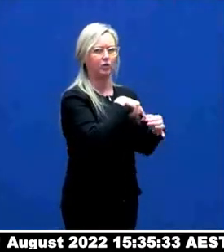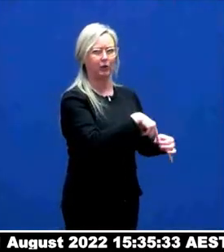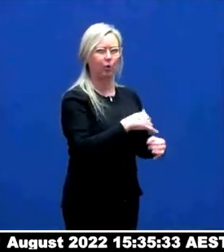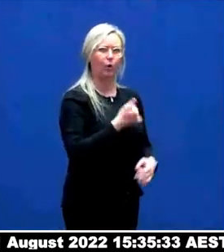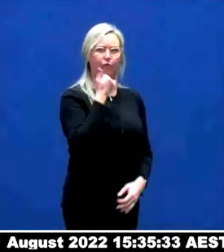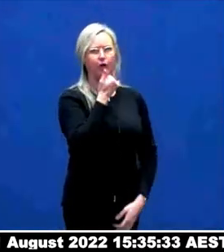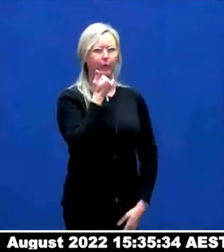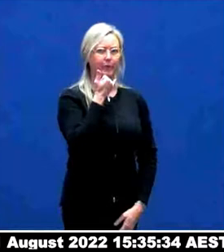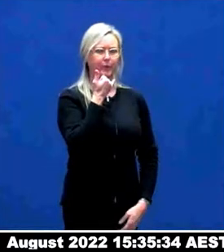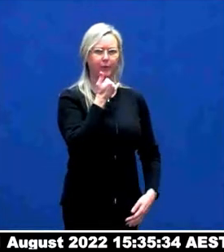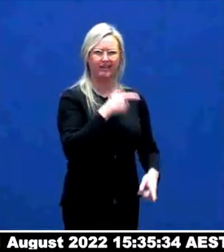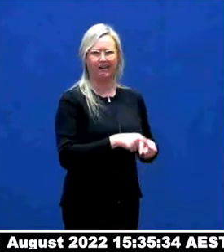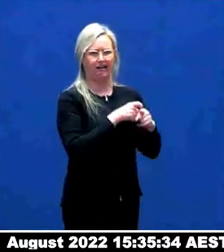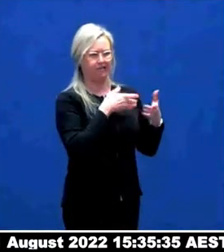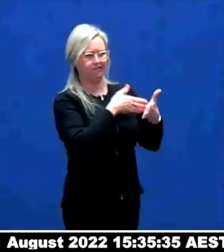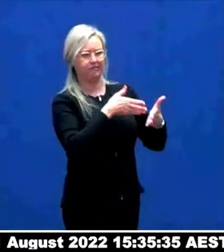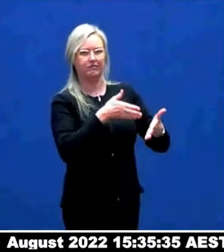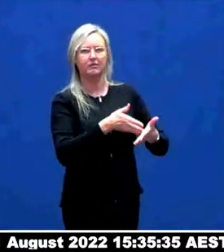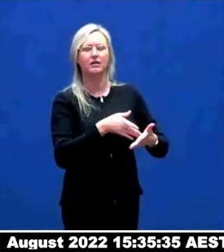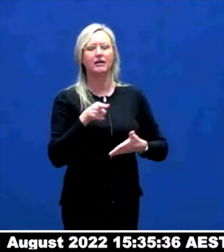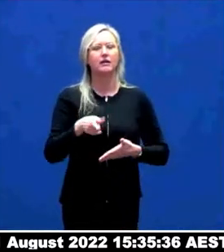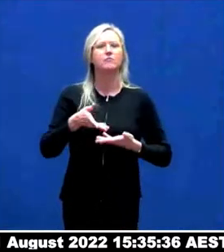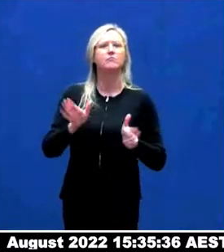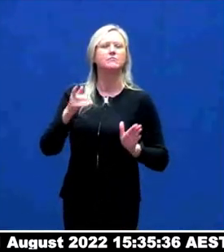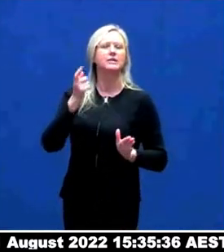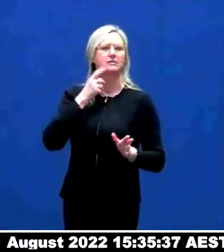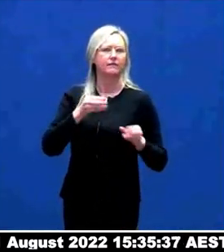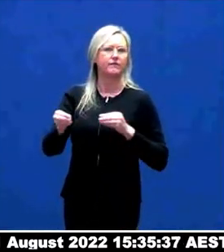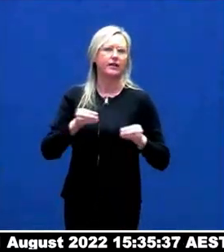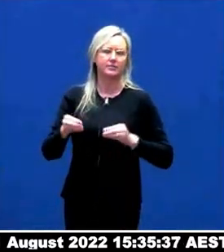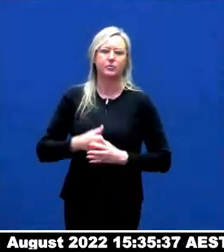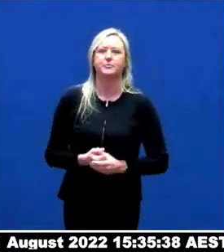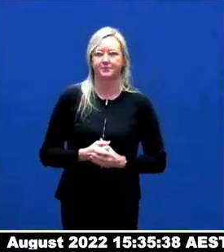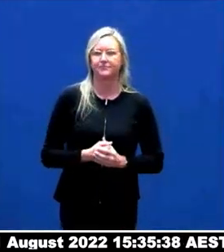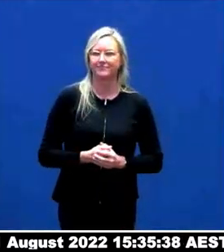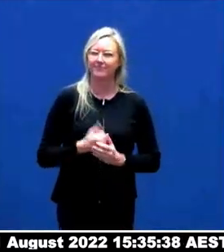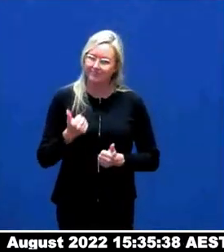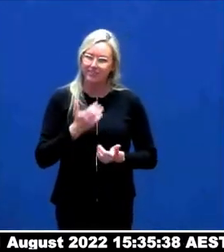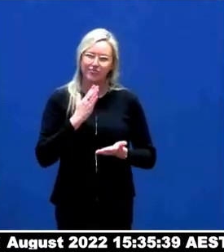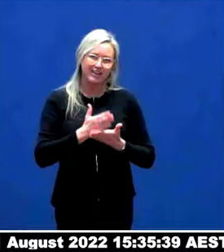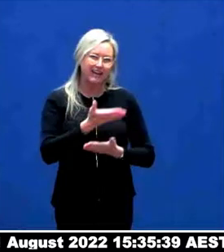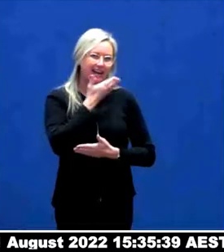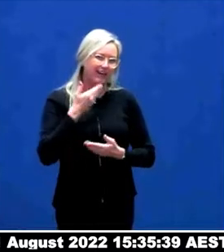things on the phone. Very accessible. MS EASTMAN: Well, 'Dave', absolutely pleasure to talk to you today and